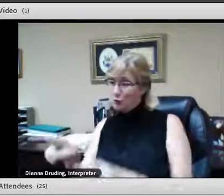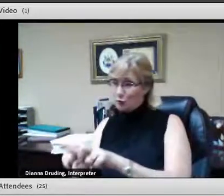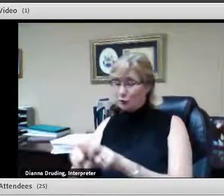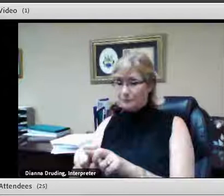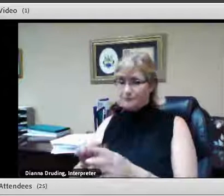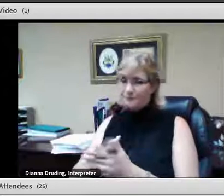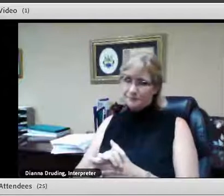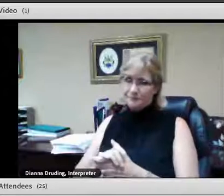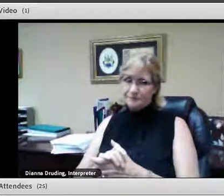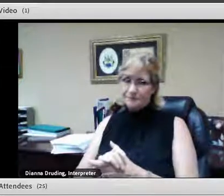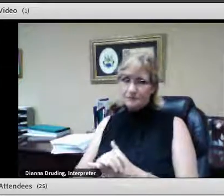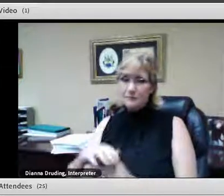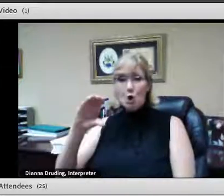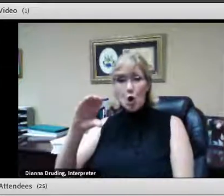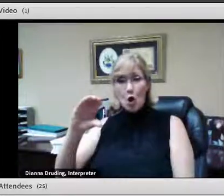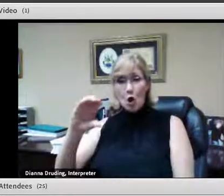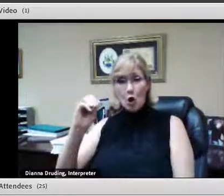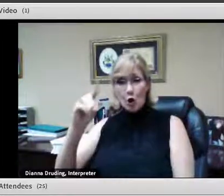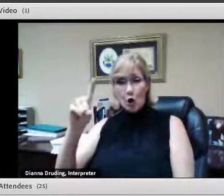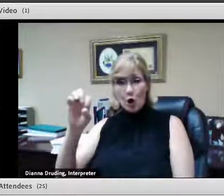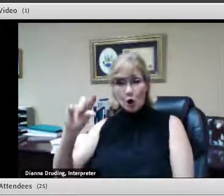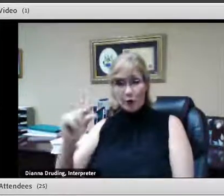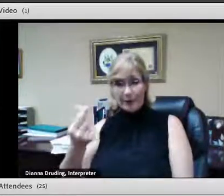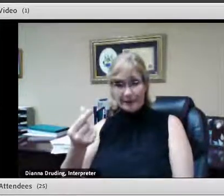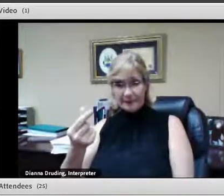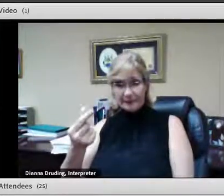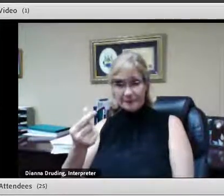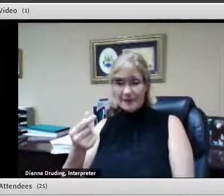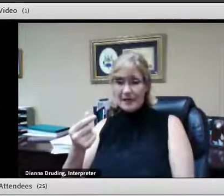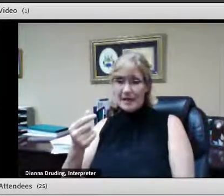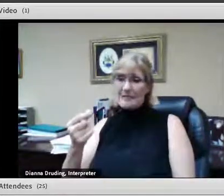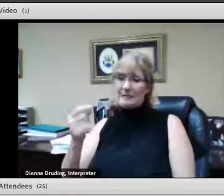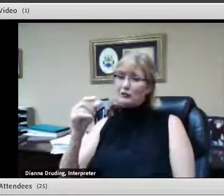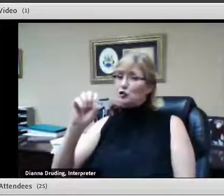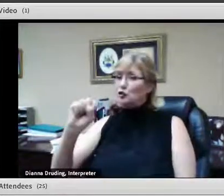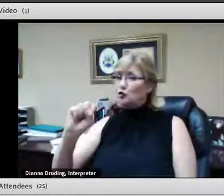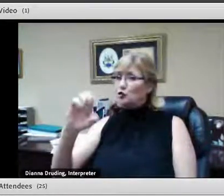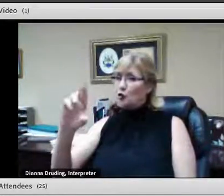Getting to some coding, now Scratch is, in my opinion,